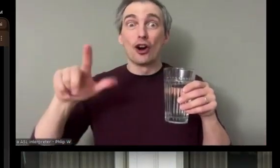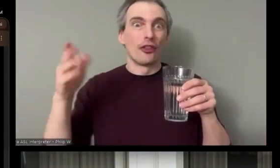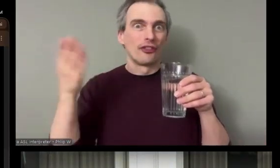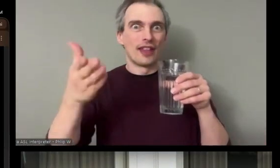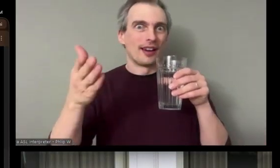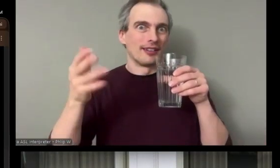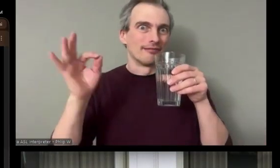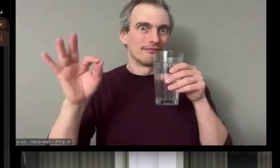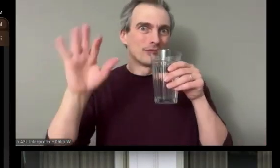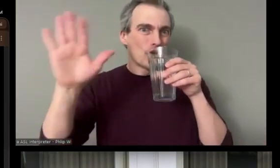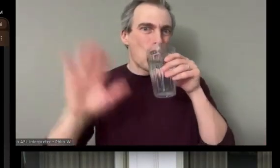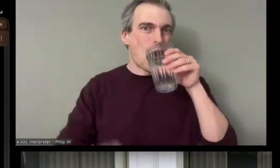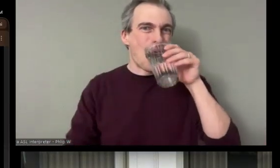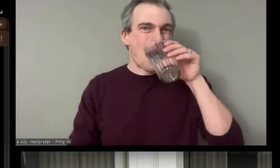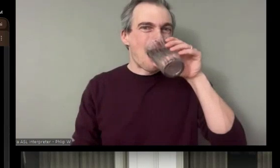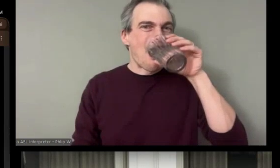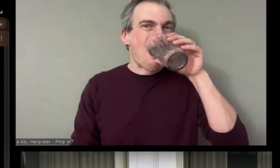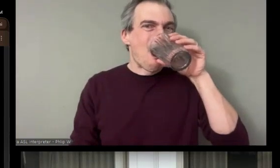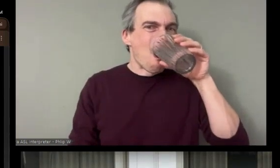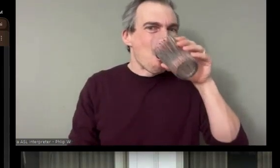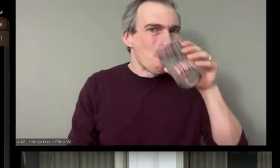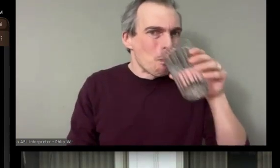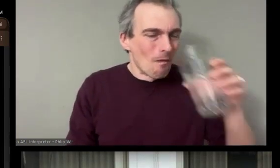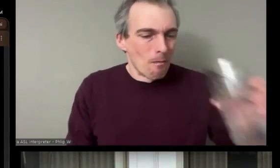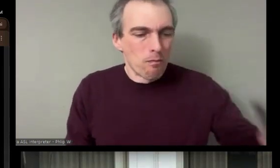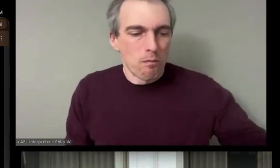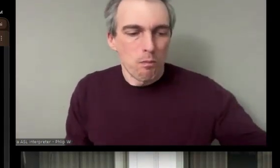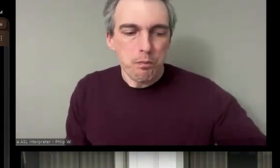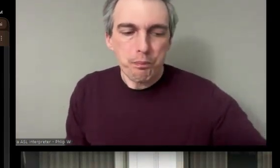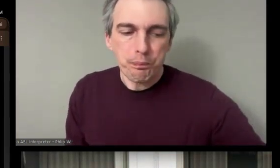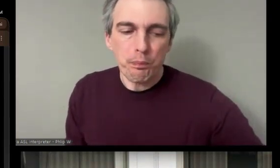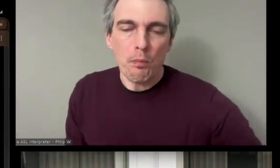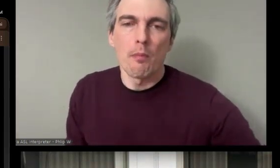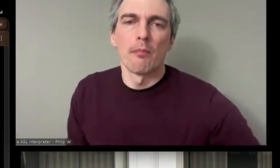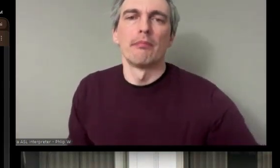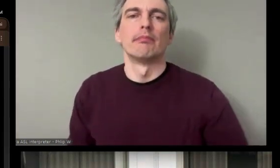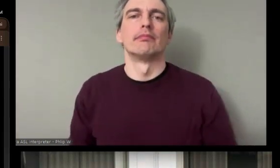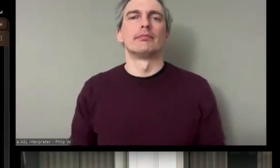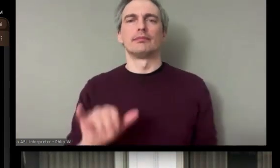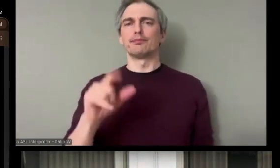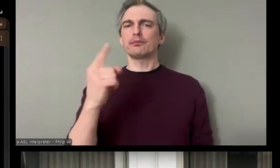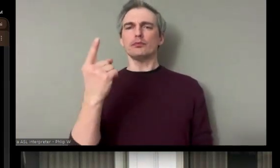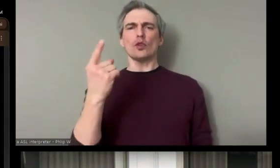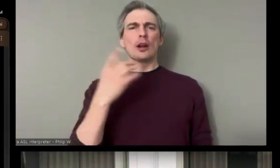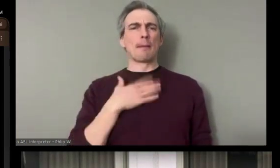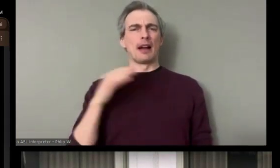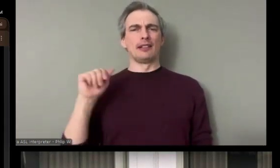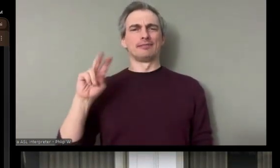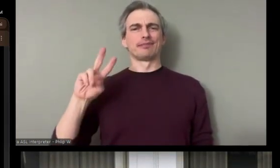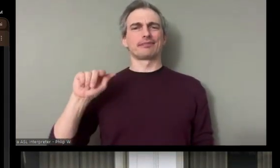And this is... One of my avatars. I'm able to sort of pivot around.